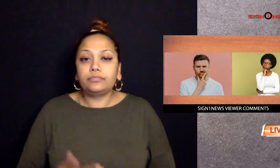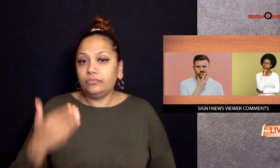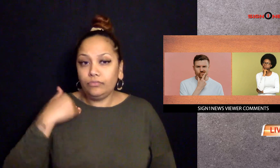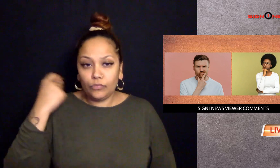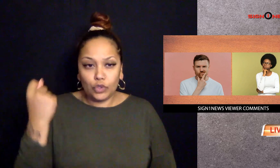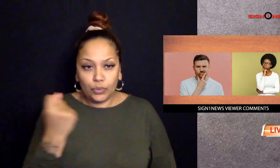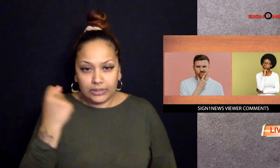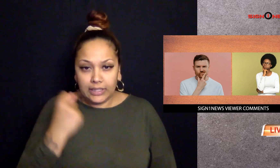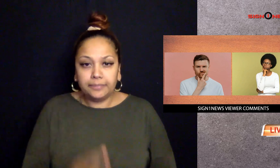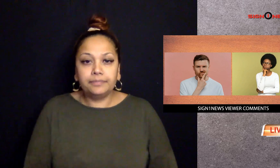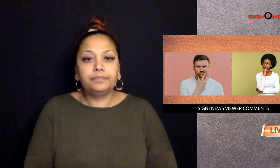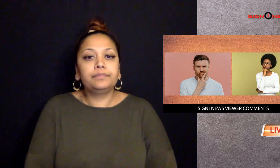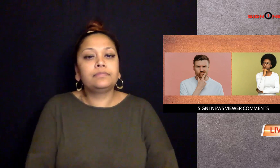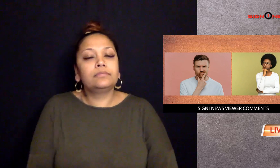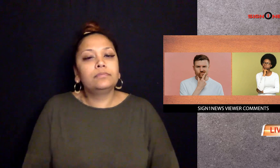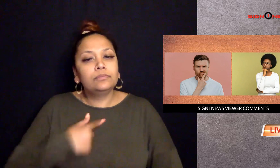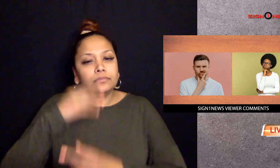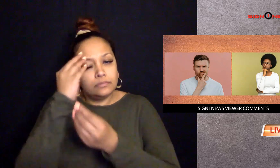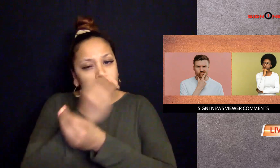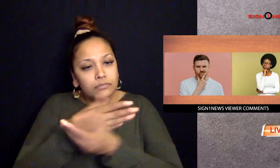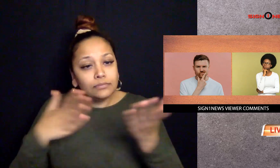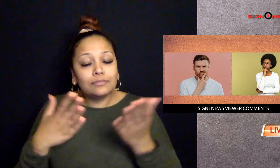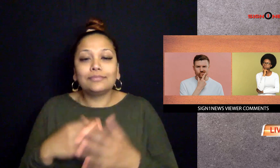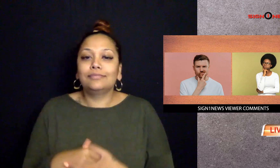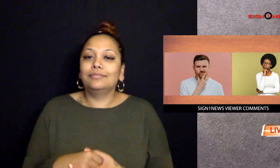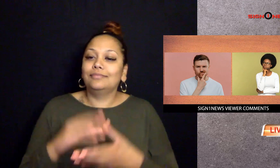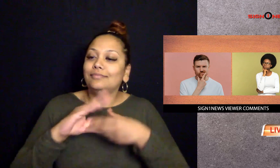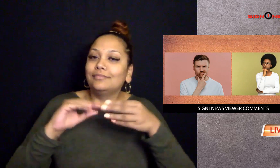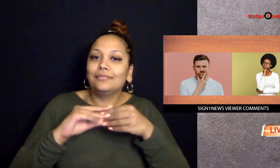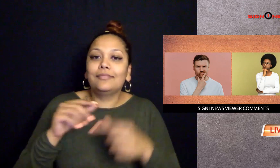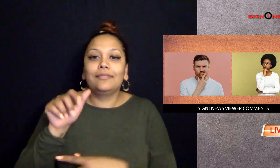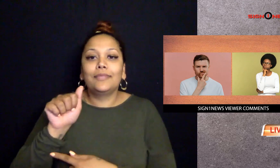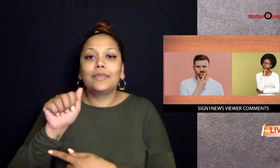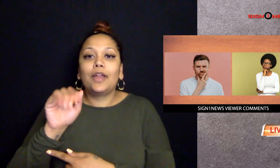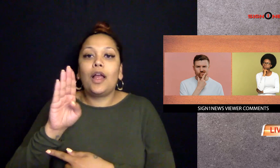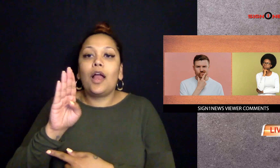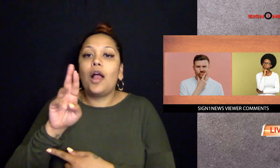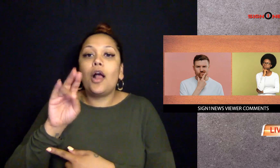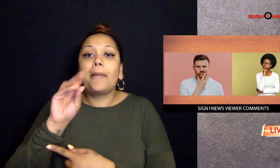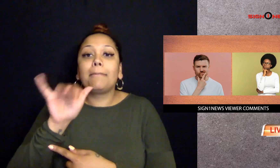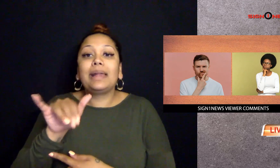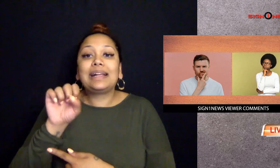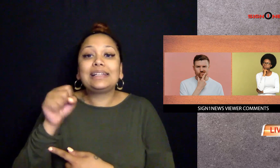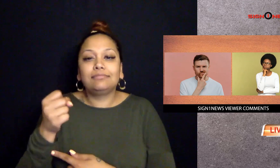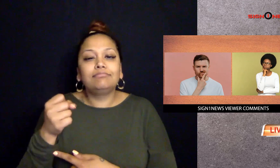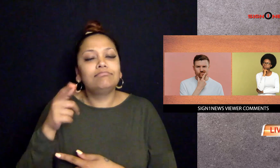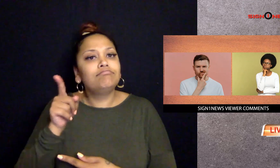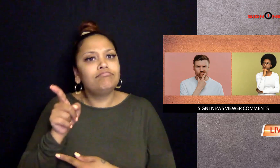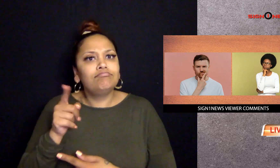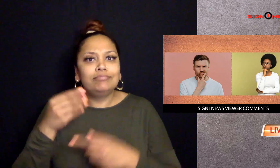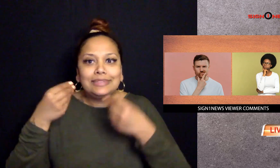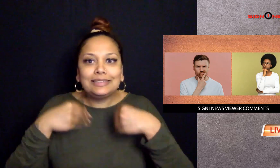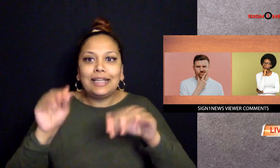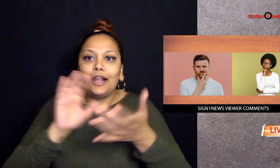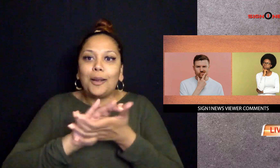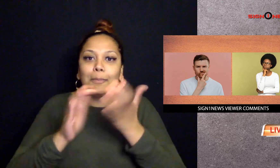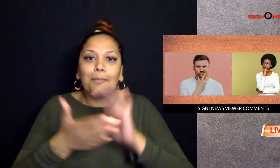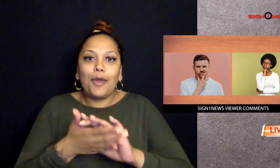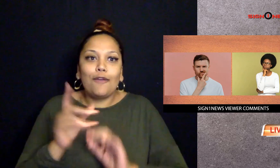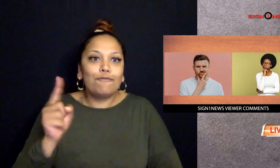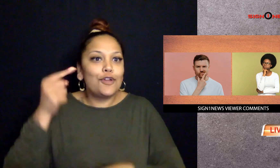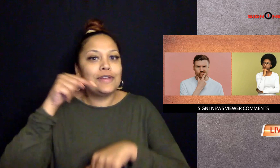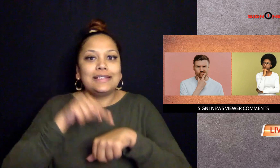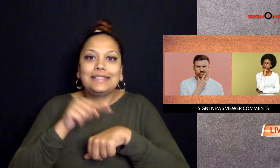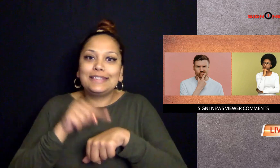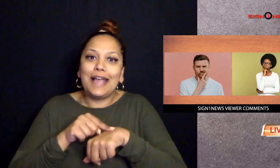of the stories we've reported on recently on Tuesday we told you Arby's is now selling